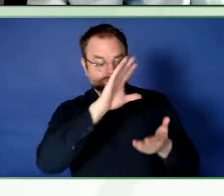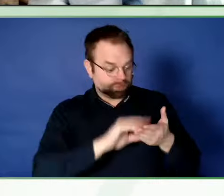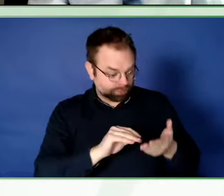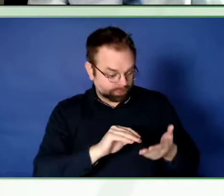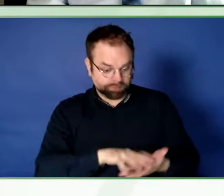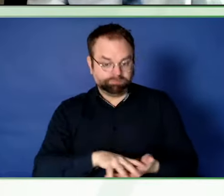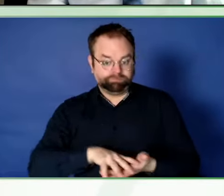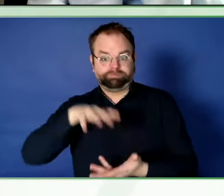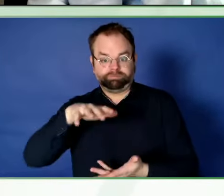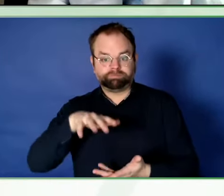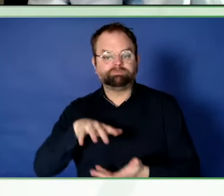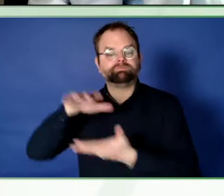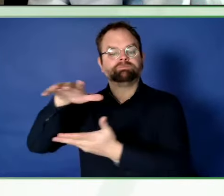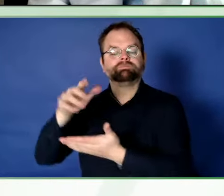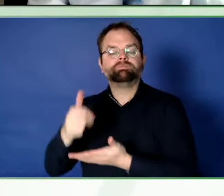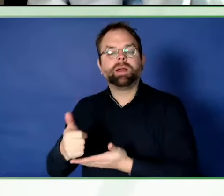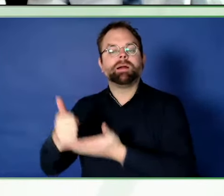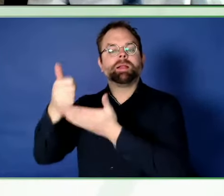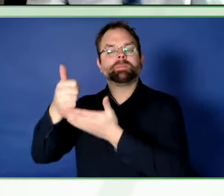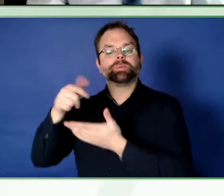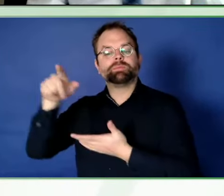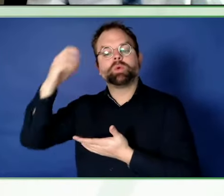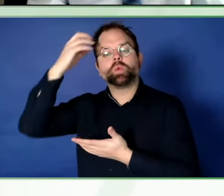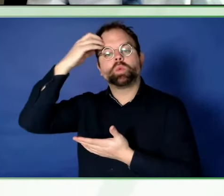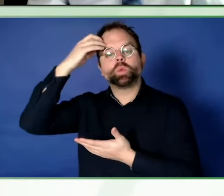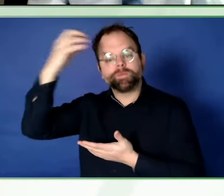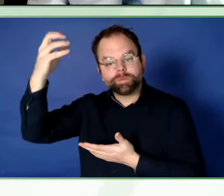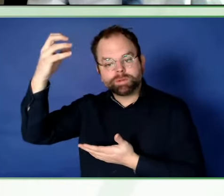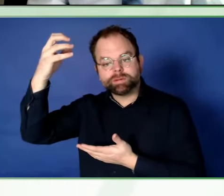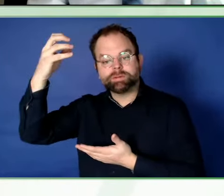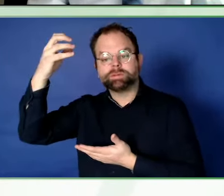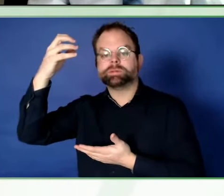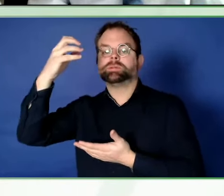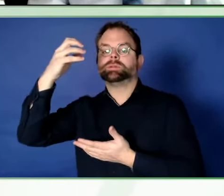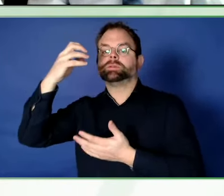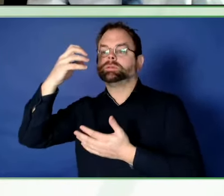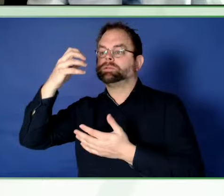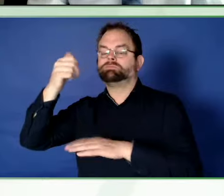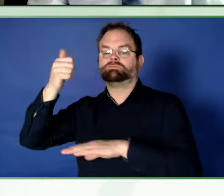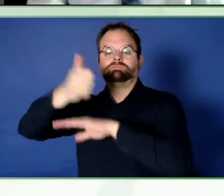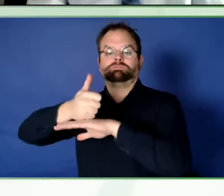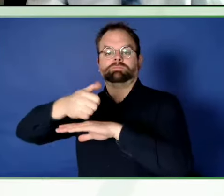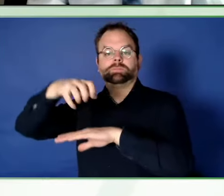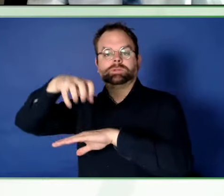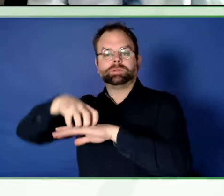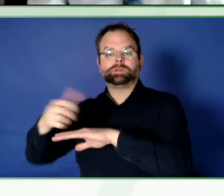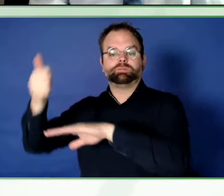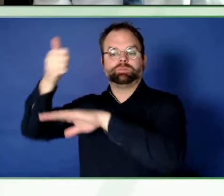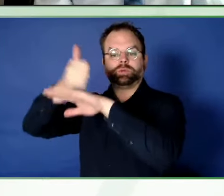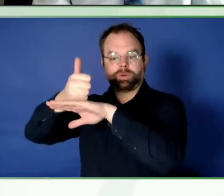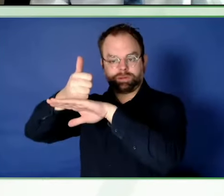the next steps in the next phases improved accessibility in Tehran.